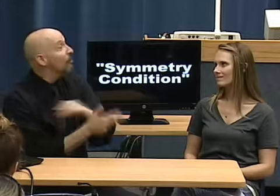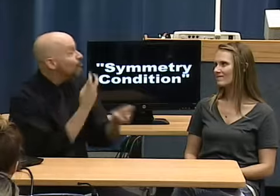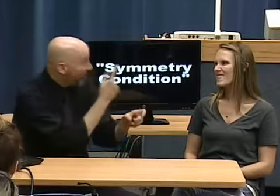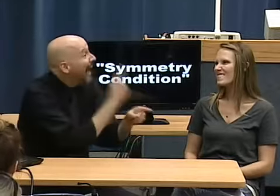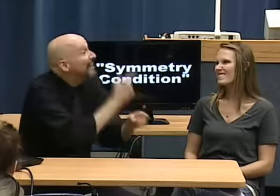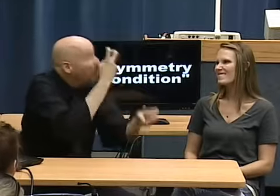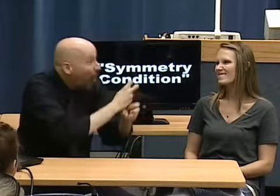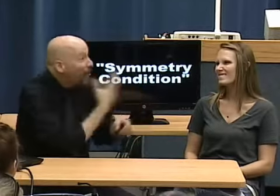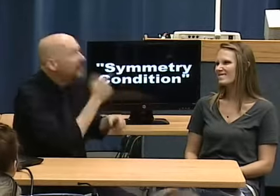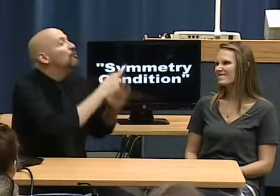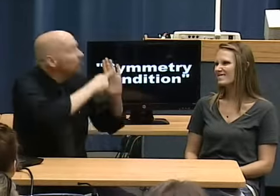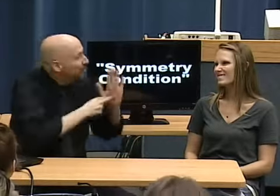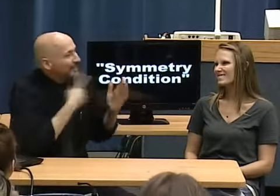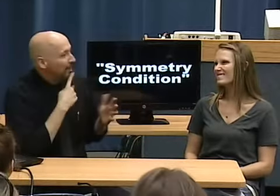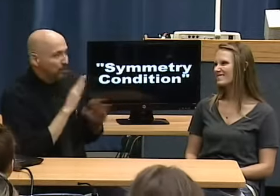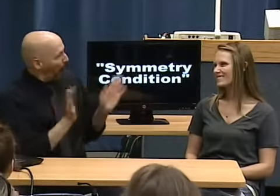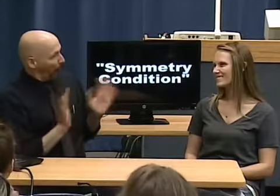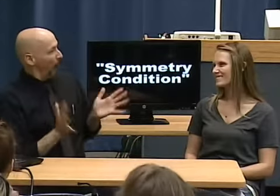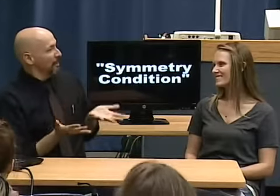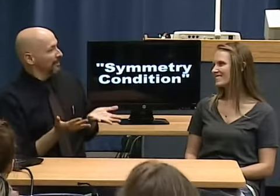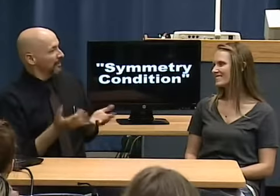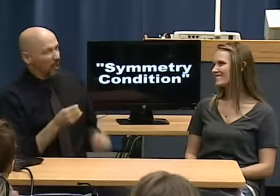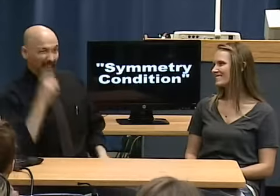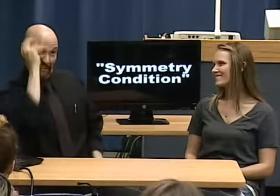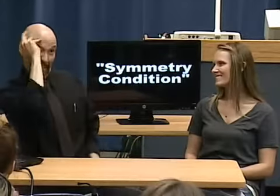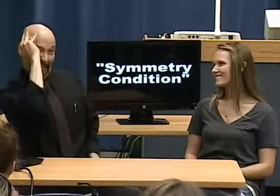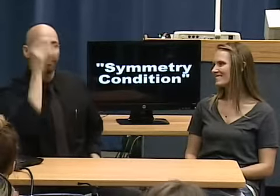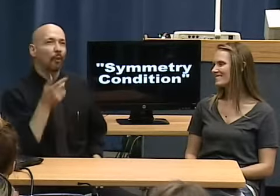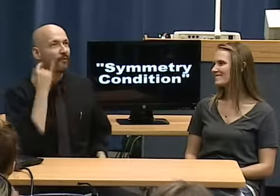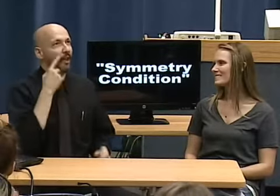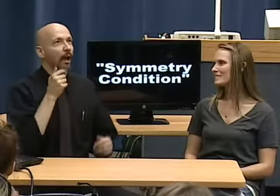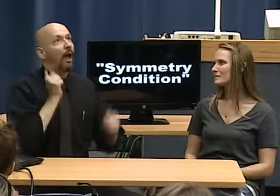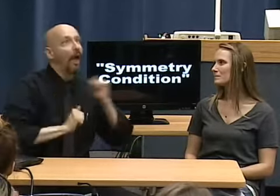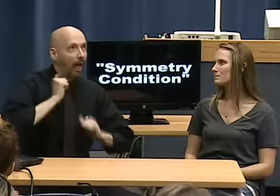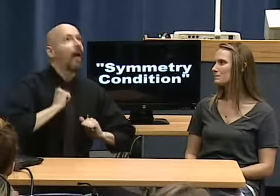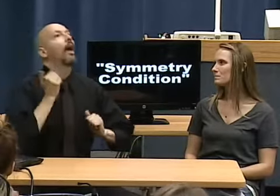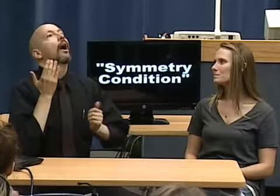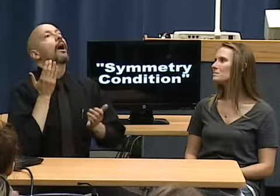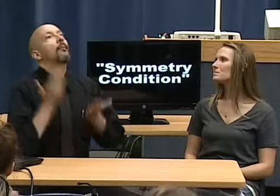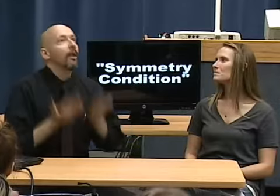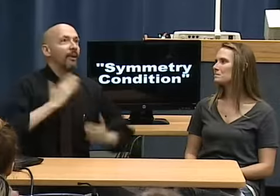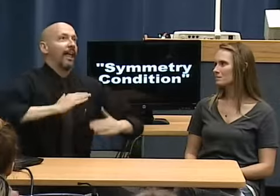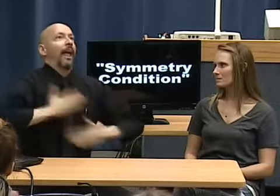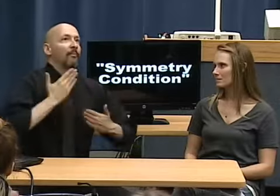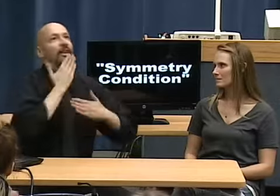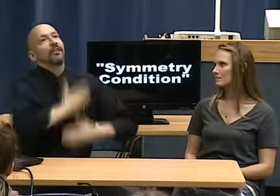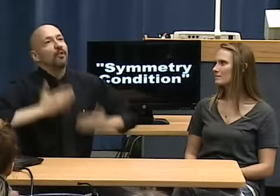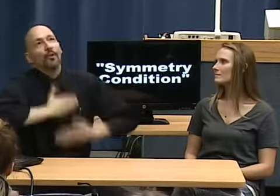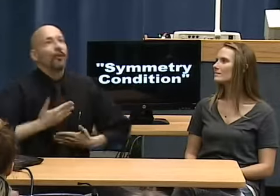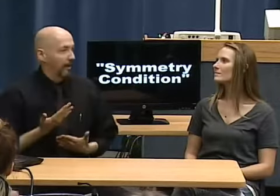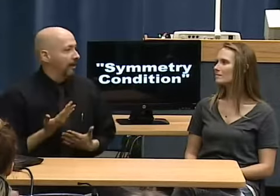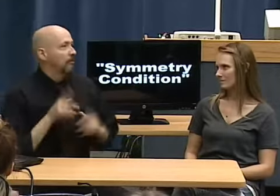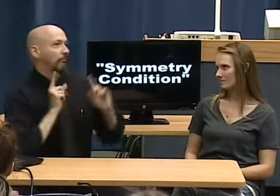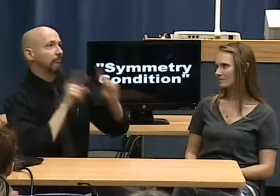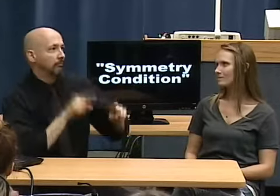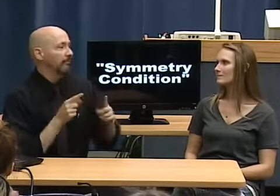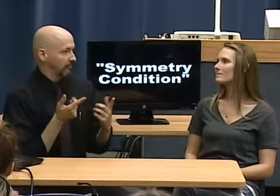Right! It's hard to think of them! The rules say, "Can't do that." So you're left thinking like crazy. Or you think, "Uhh, drama!" "Maybe..." "...Happy..." "...Gratitude..." "Response."